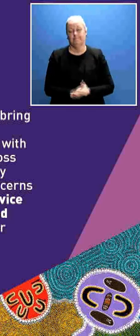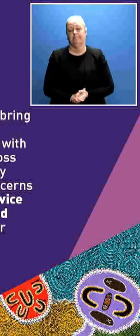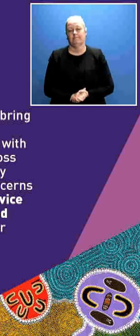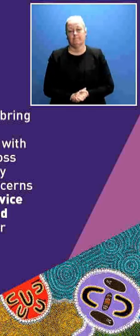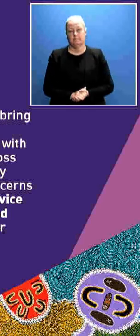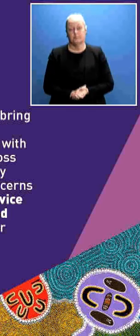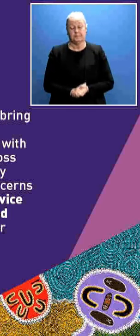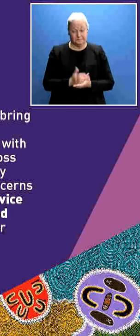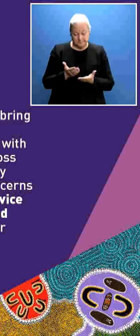Yes.